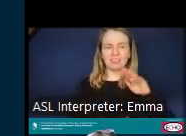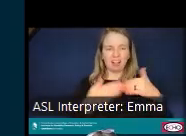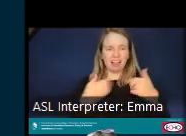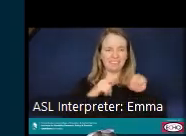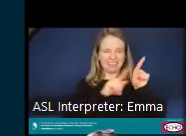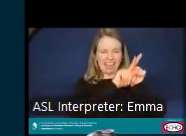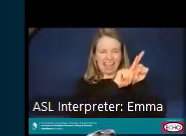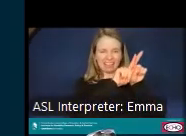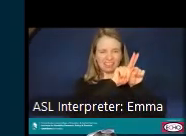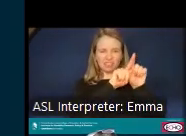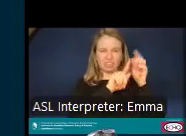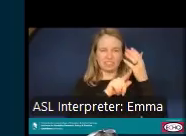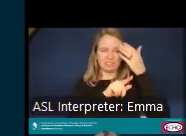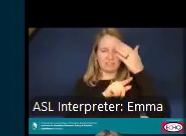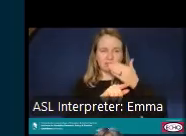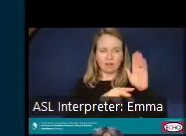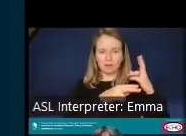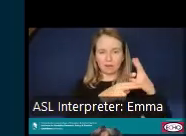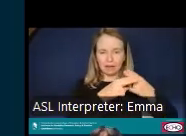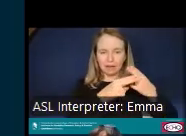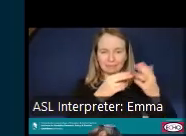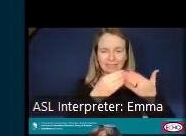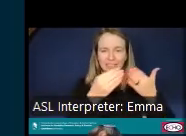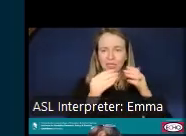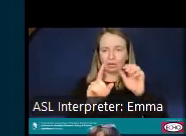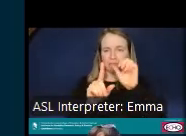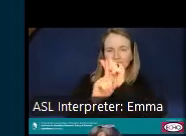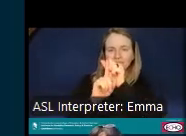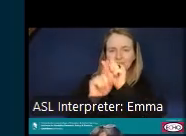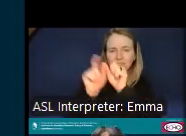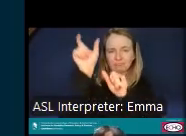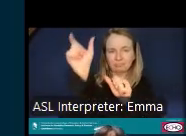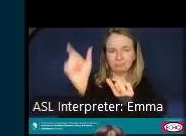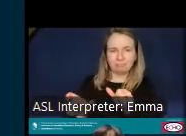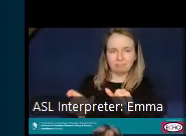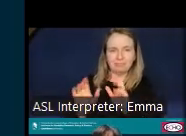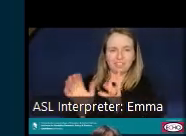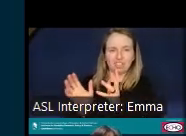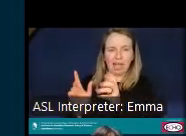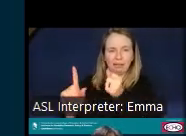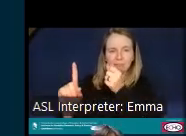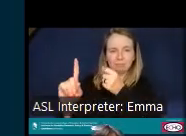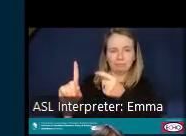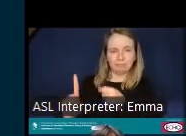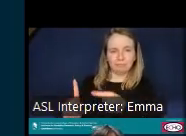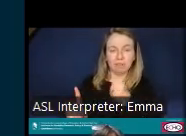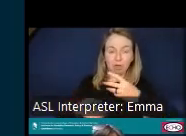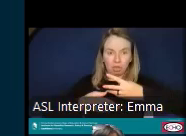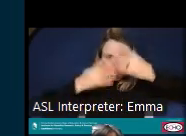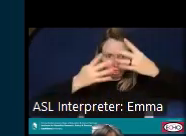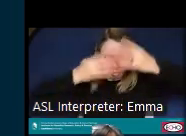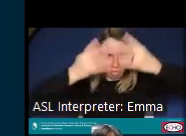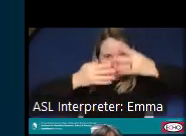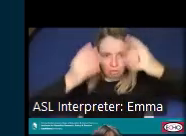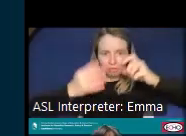front of their name, so they're easier to find on chat. You don't have to go scrolling through everywhere